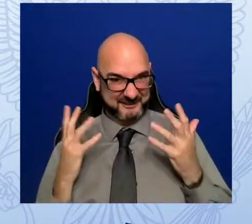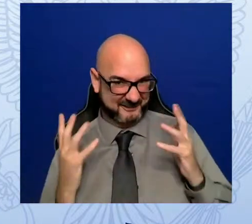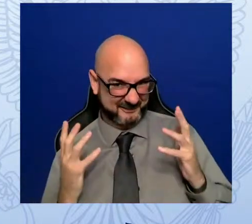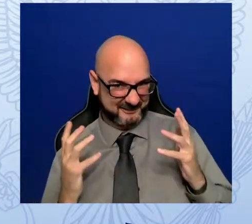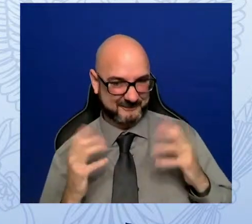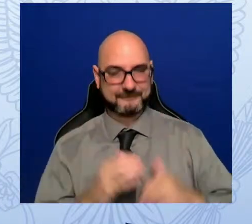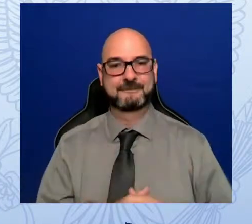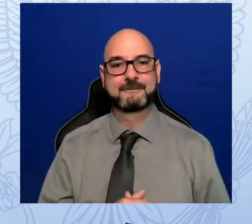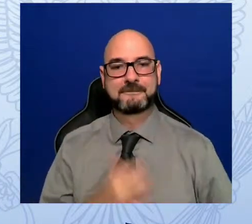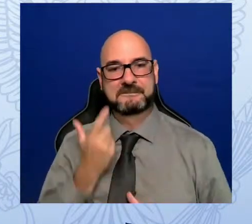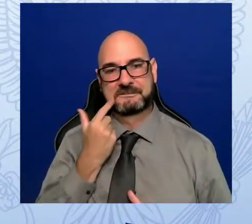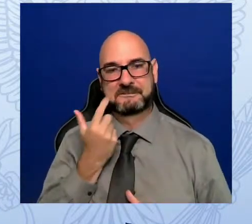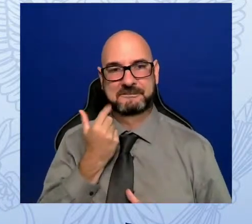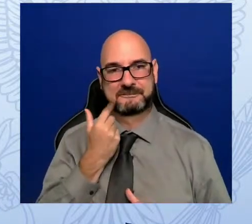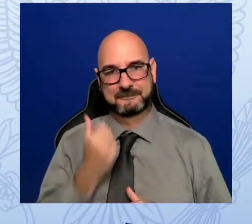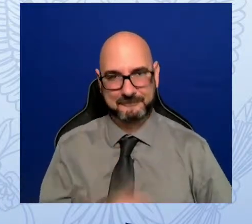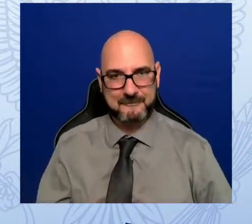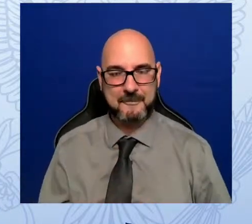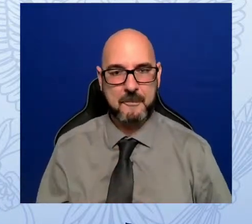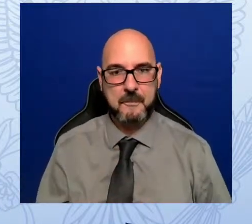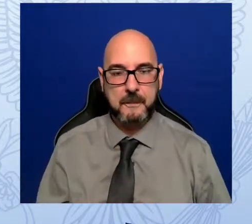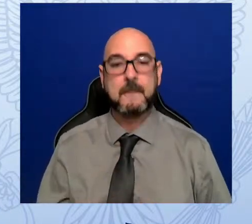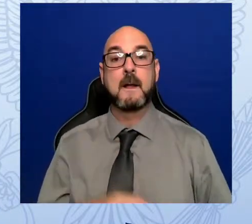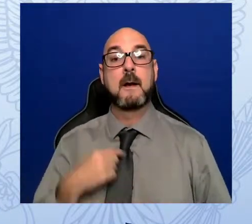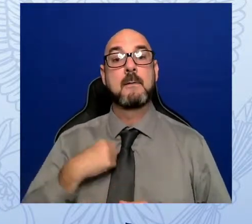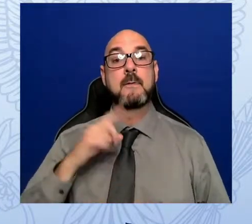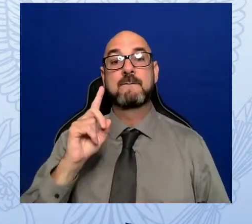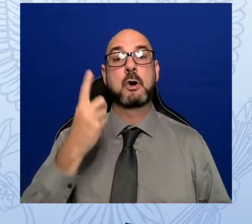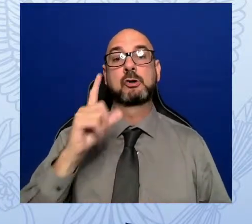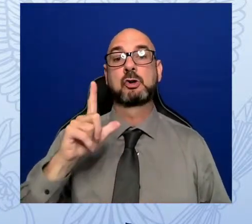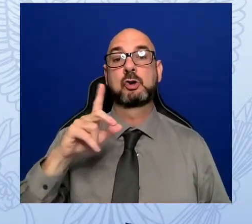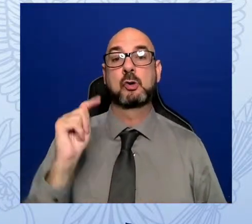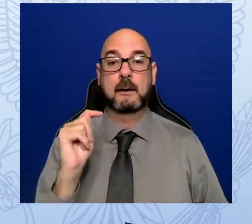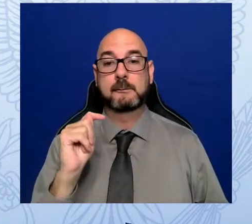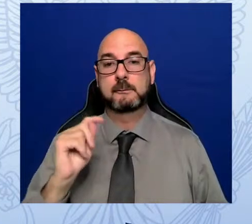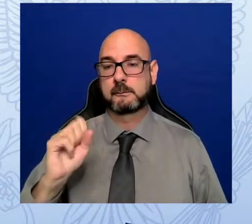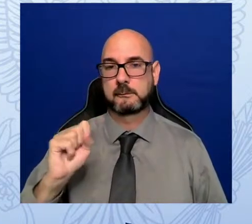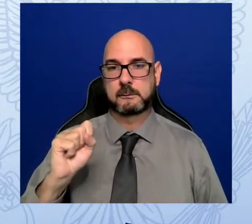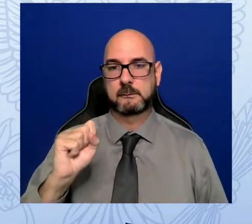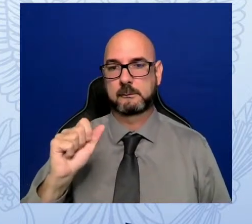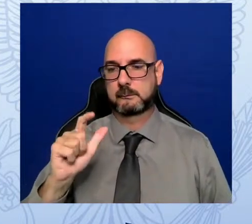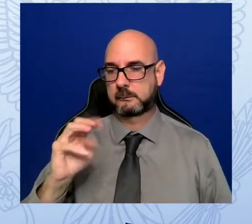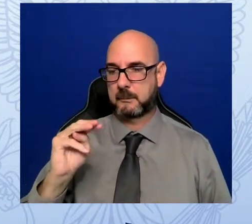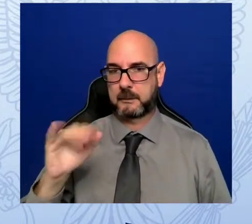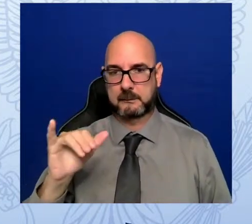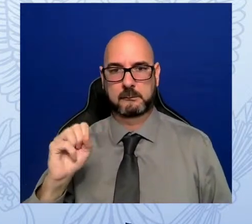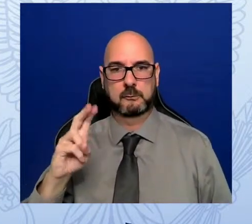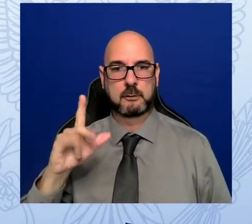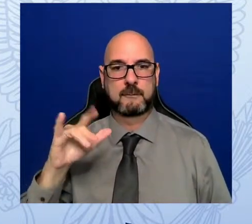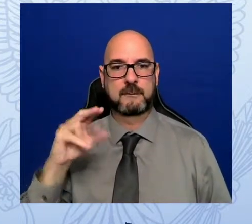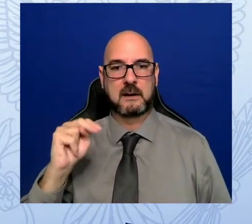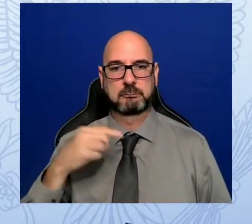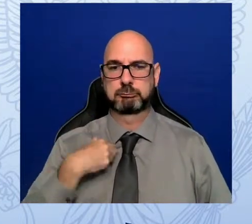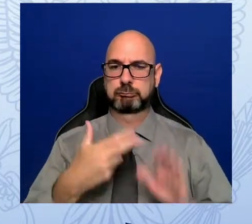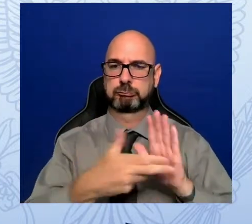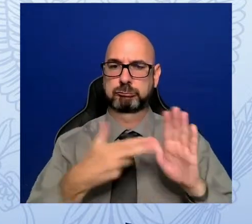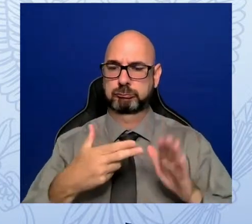I'm first lieutenant Samantha Sullivan, but most people call me Sammy, and my life has always been intertwined with the military,